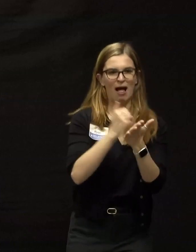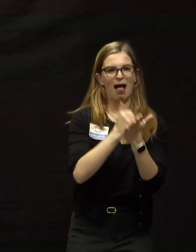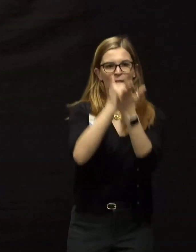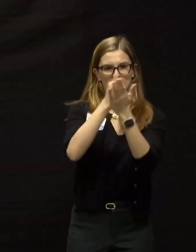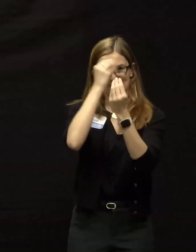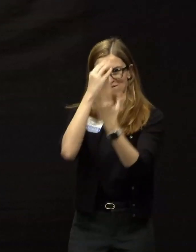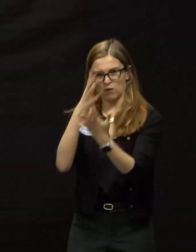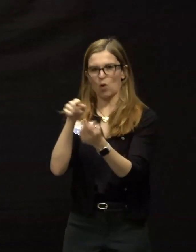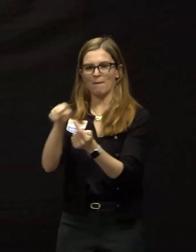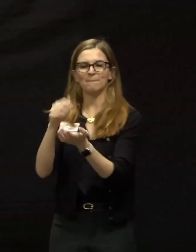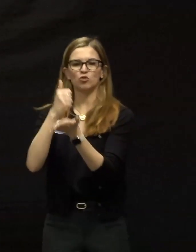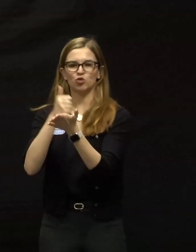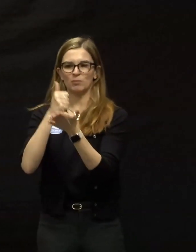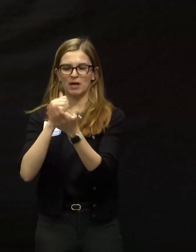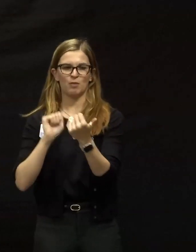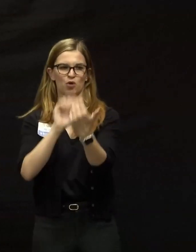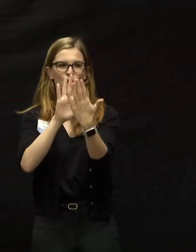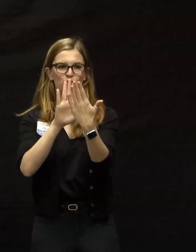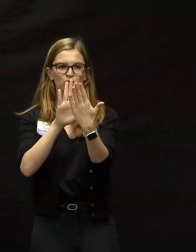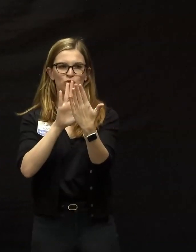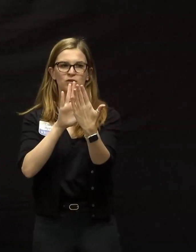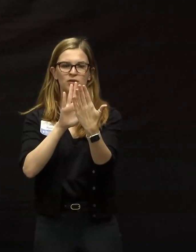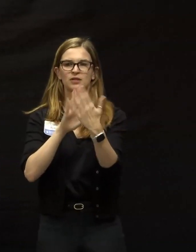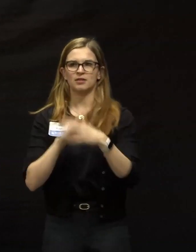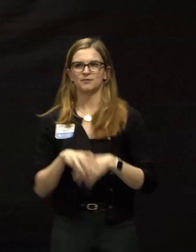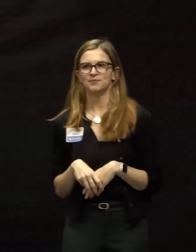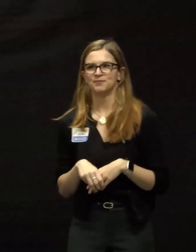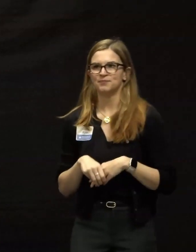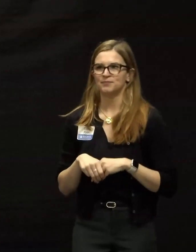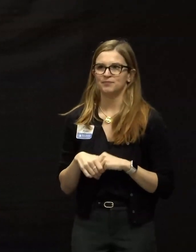that diagnosis helps inform the treatment approach.